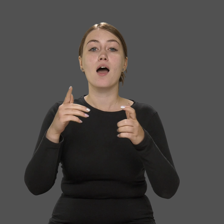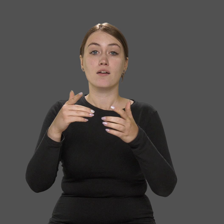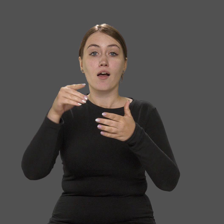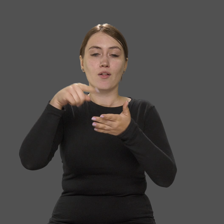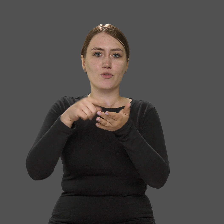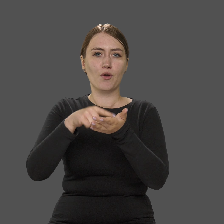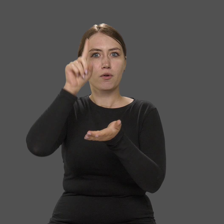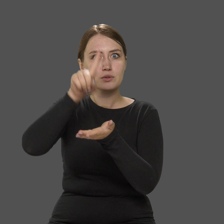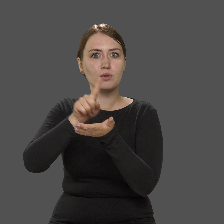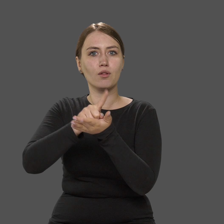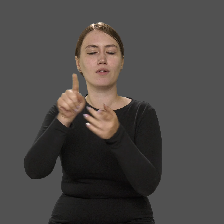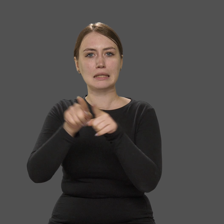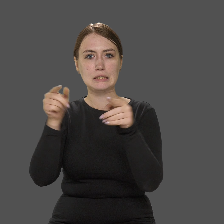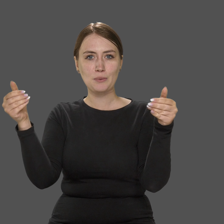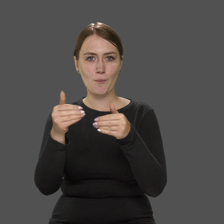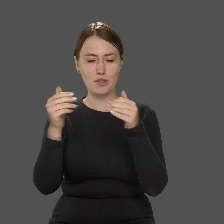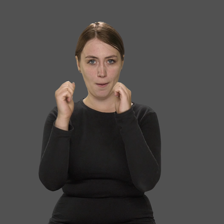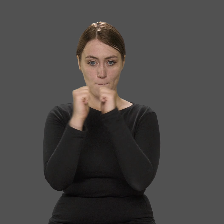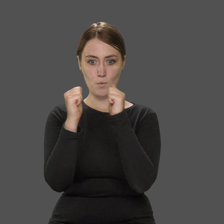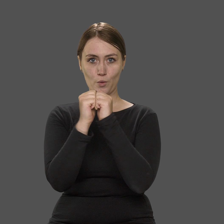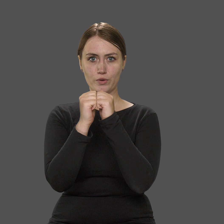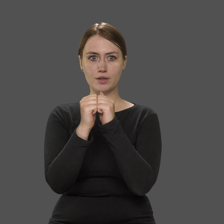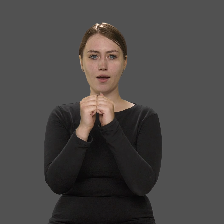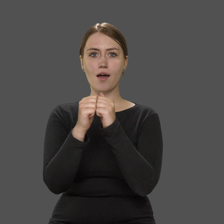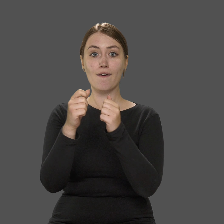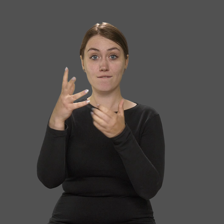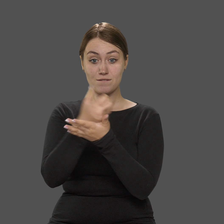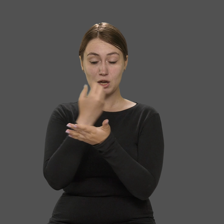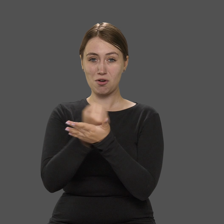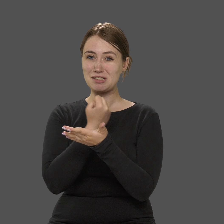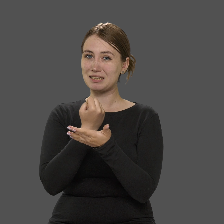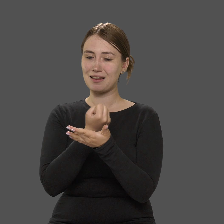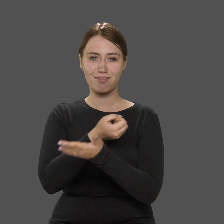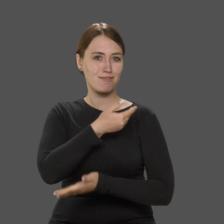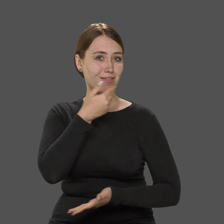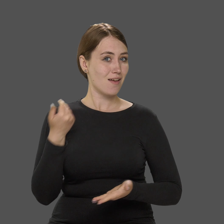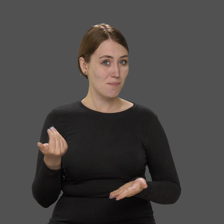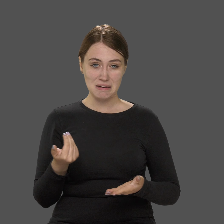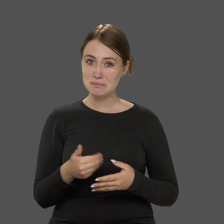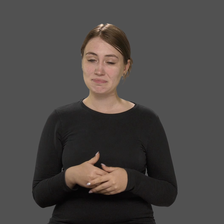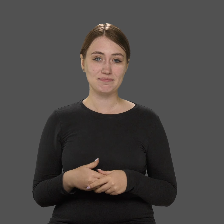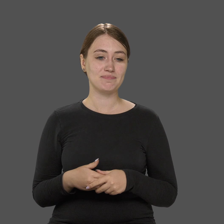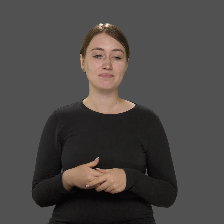and the potential and capacities of the brain are underutilized.